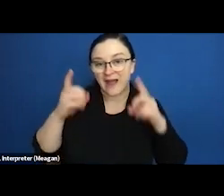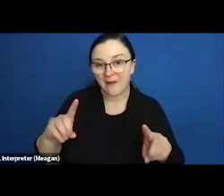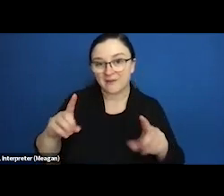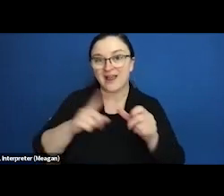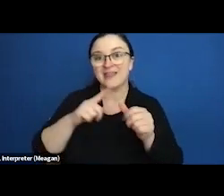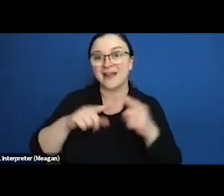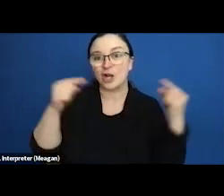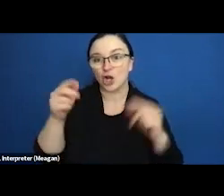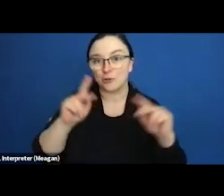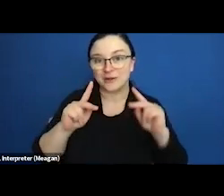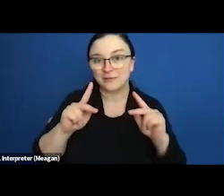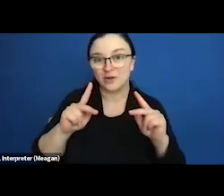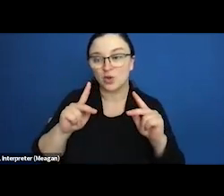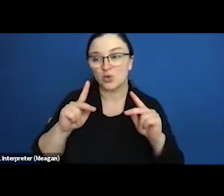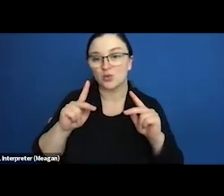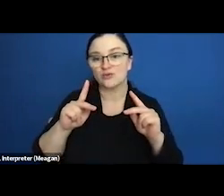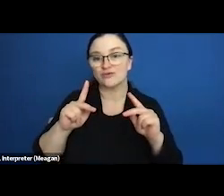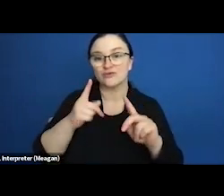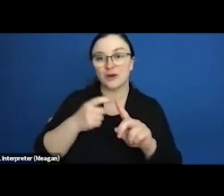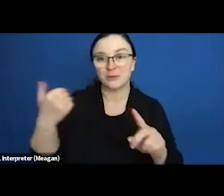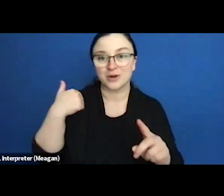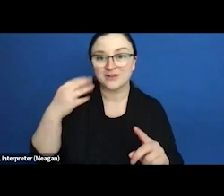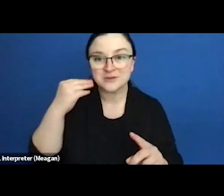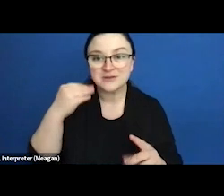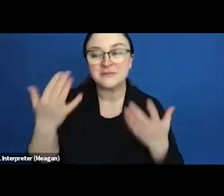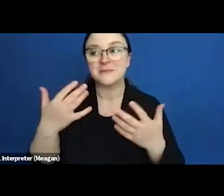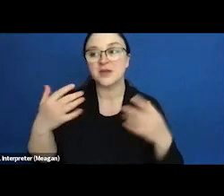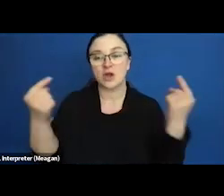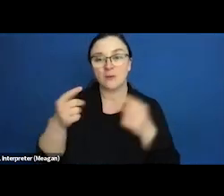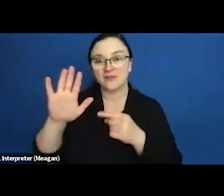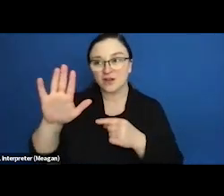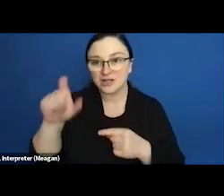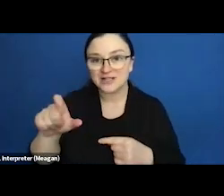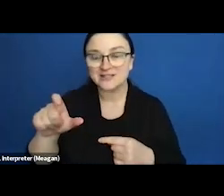Whether it ignored their needs, it silenced their voice, it didn't allow them to be